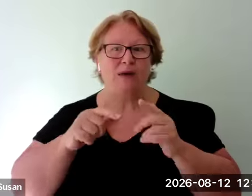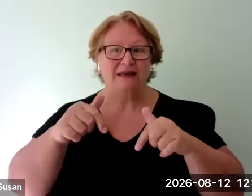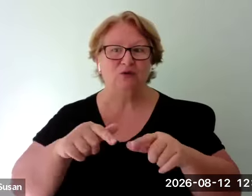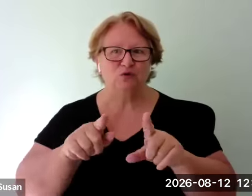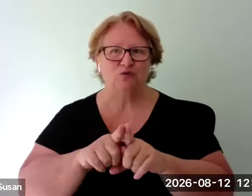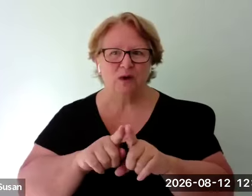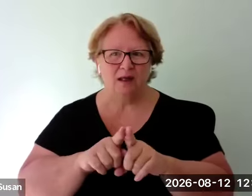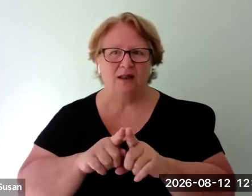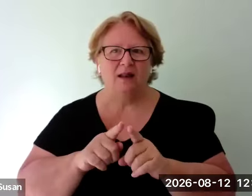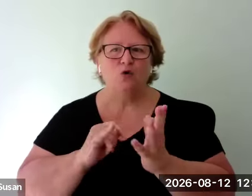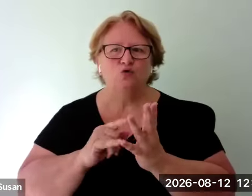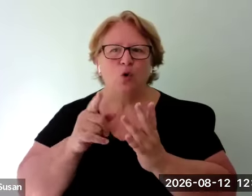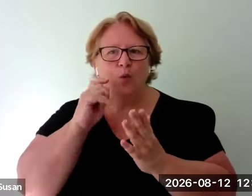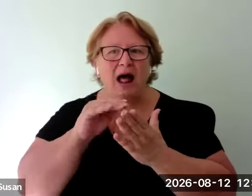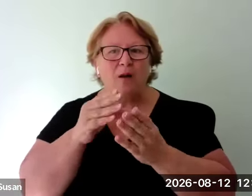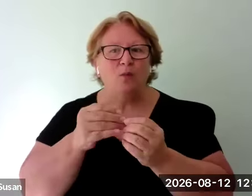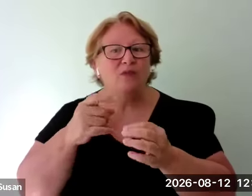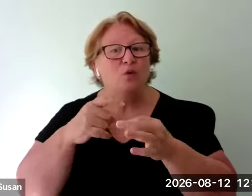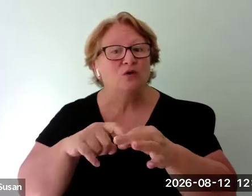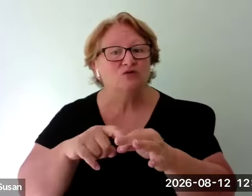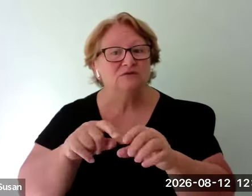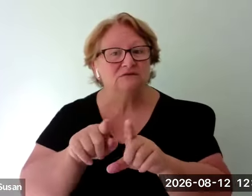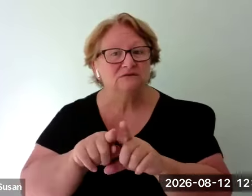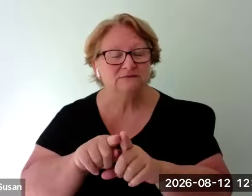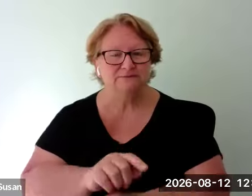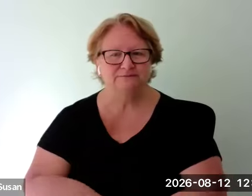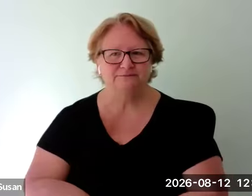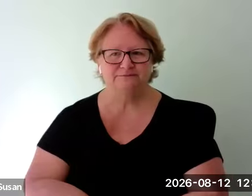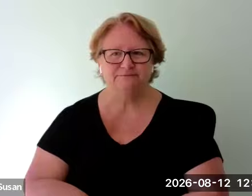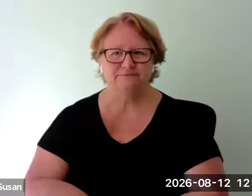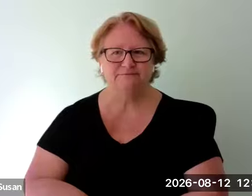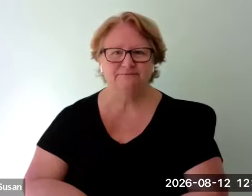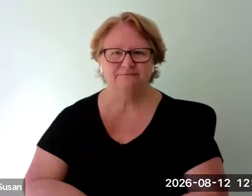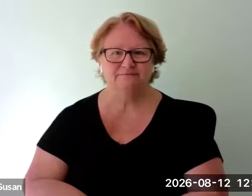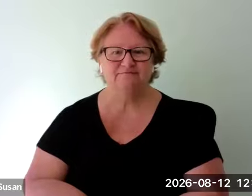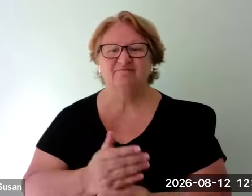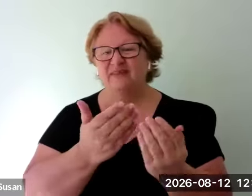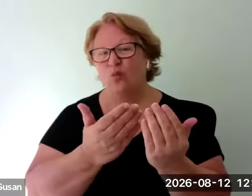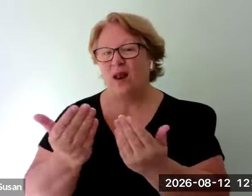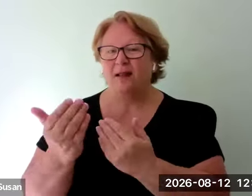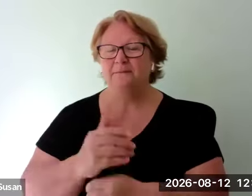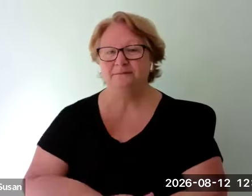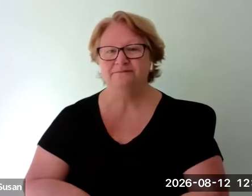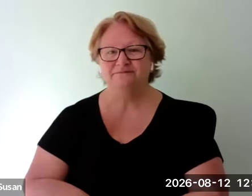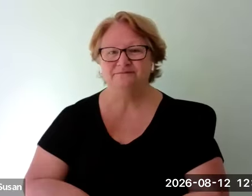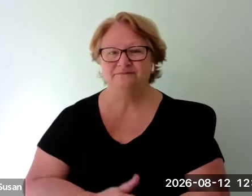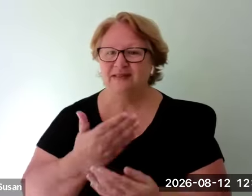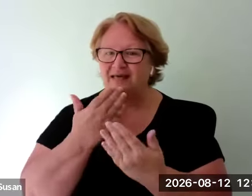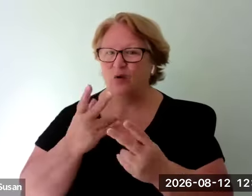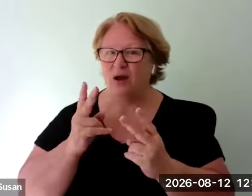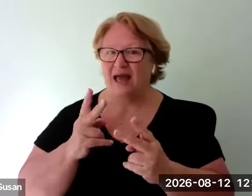I'm also joined by Jess and Mary Sayers, our CEO, is also here today and joins us and will be helping ut o with egsz